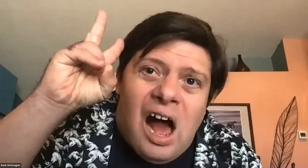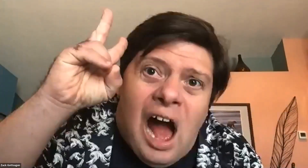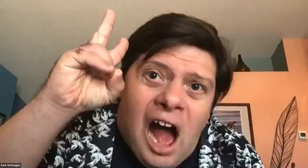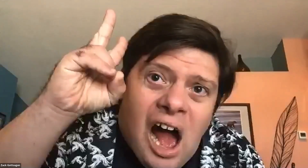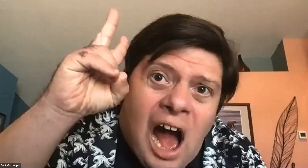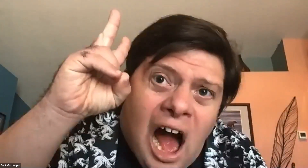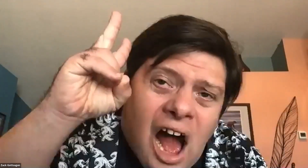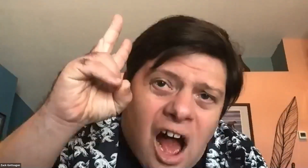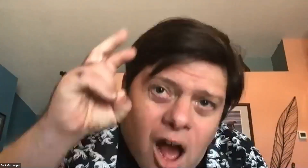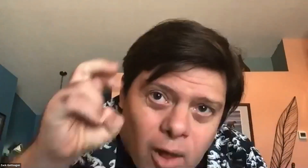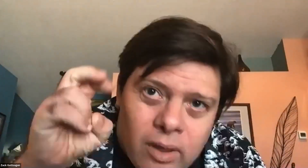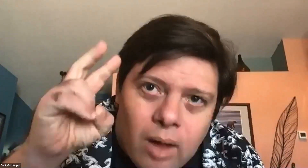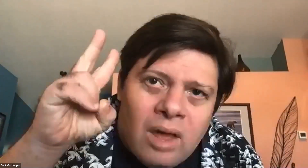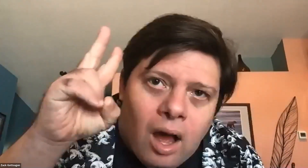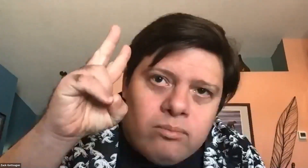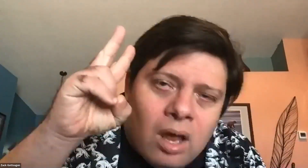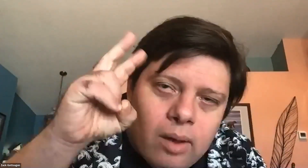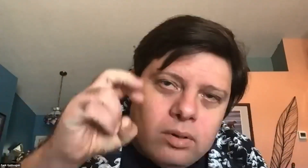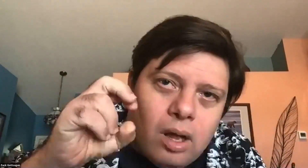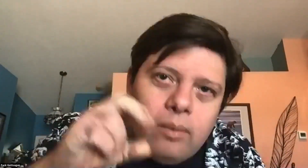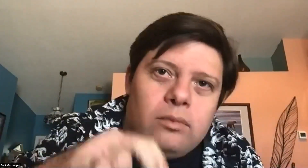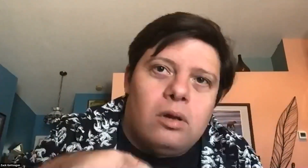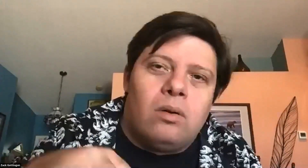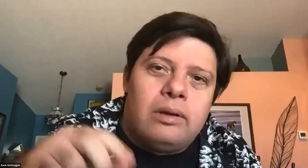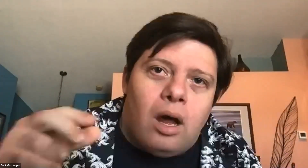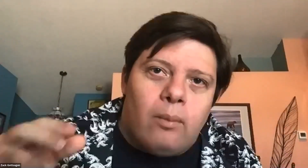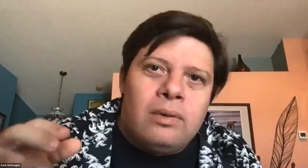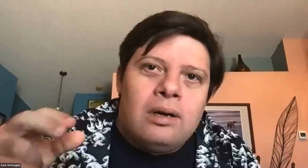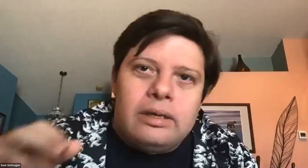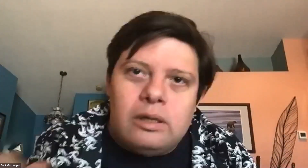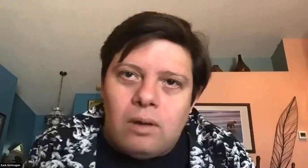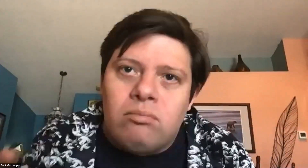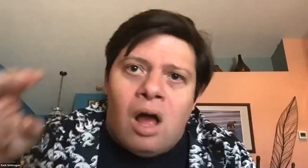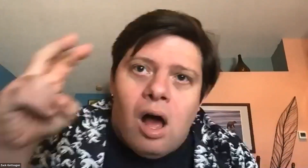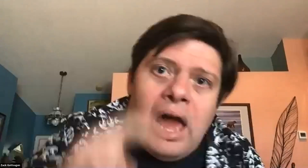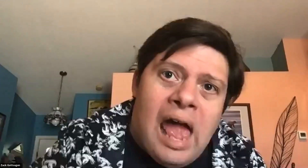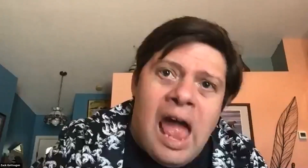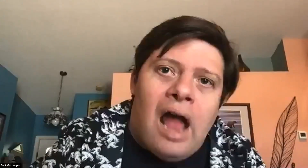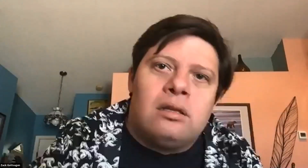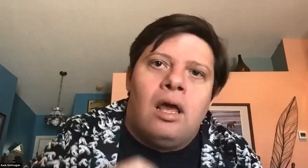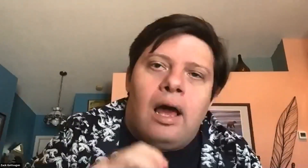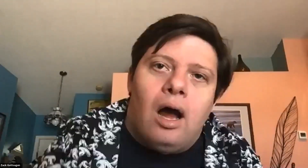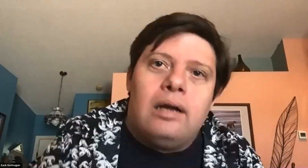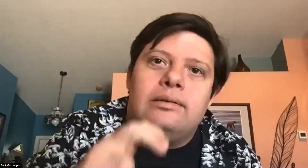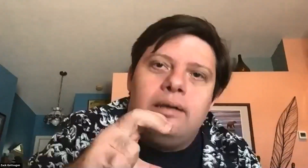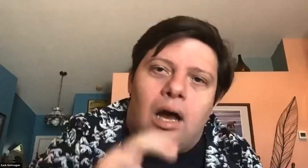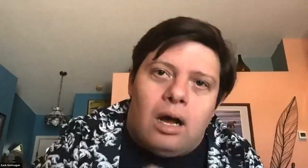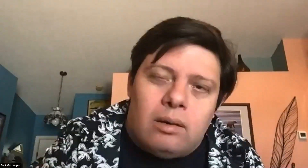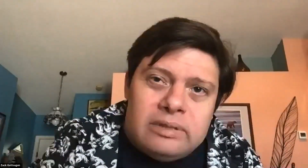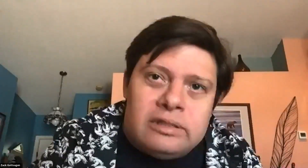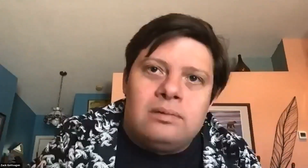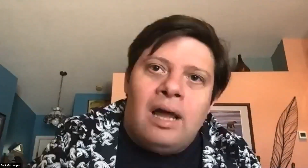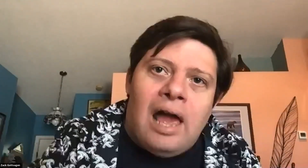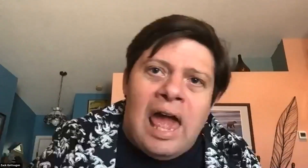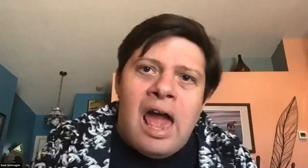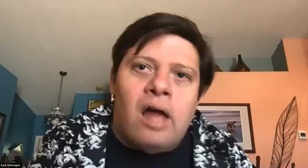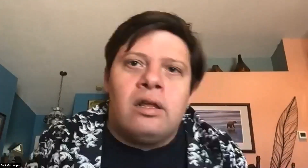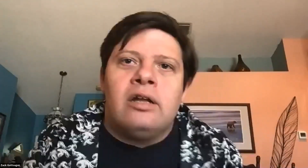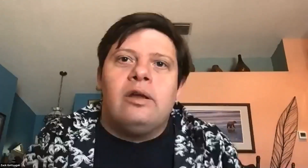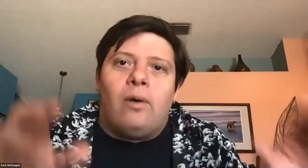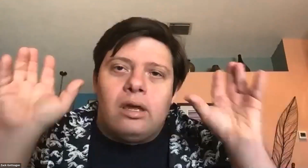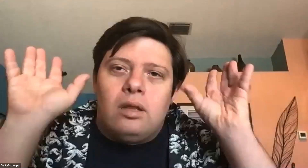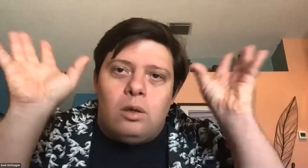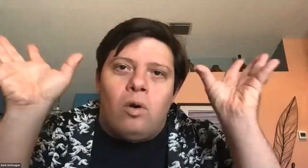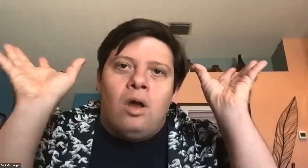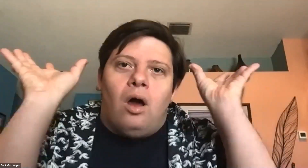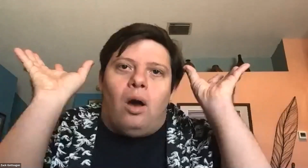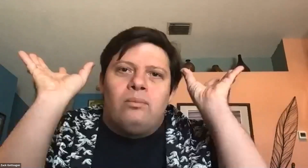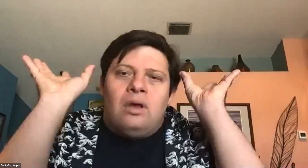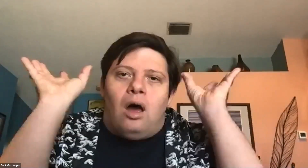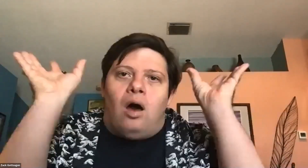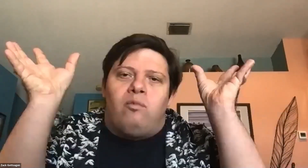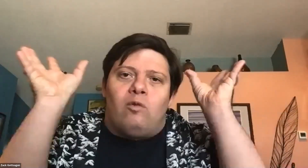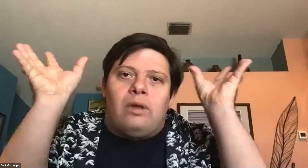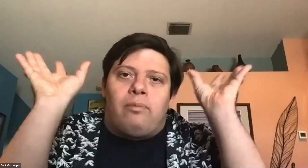faking. Fake ing